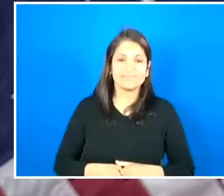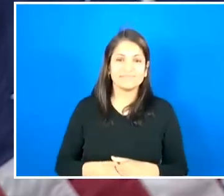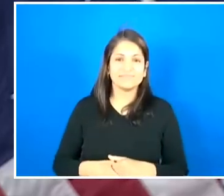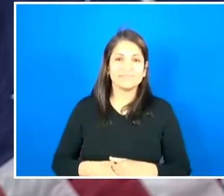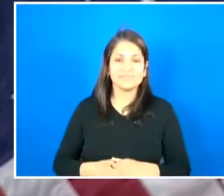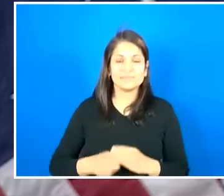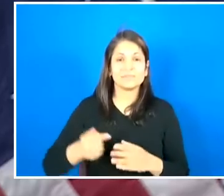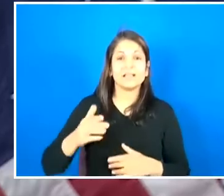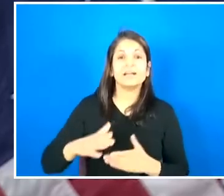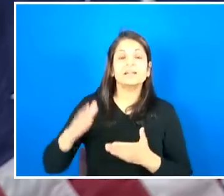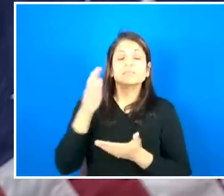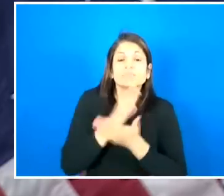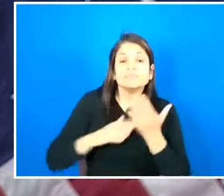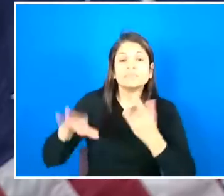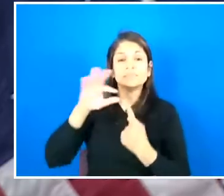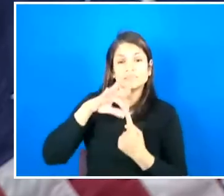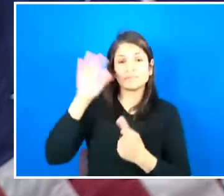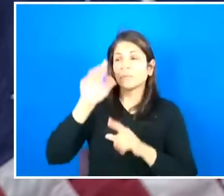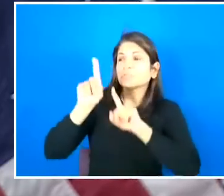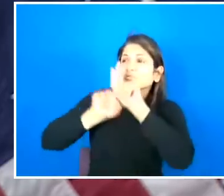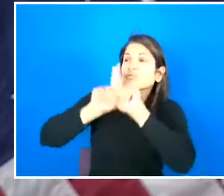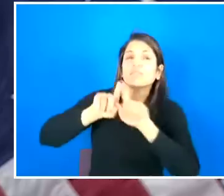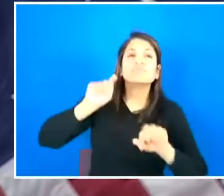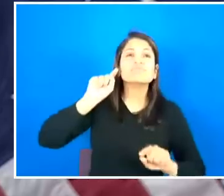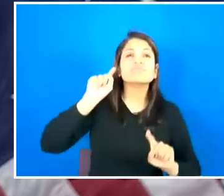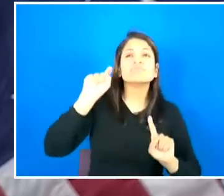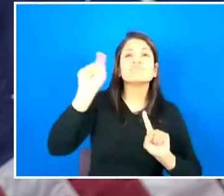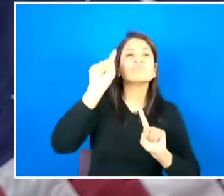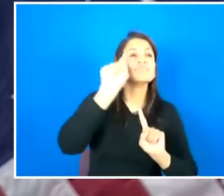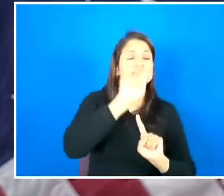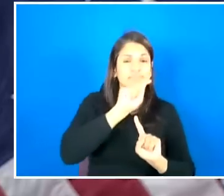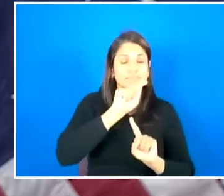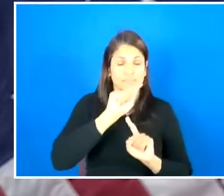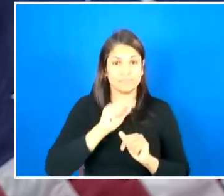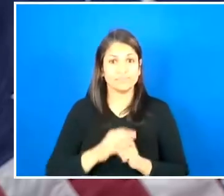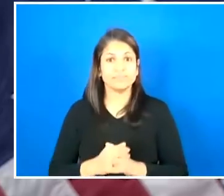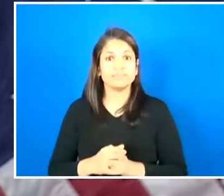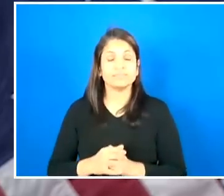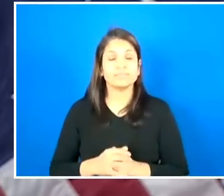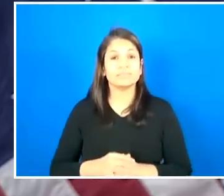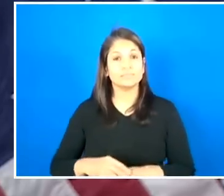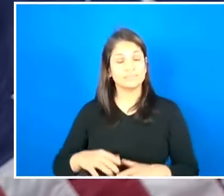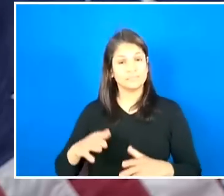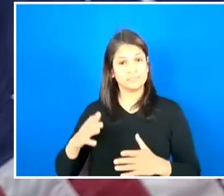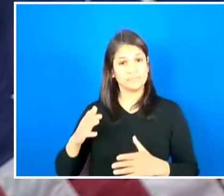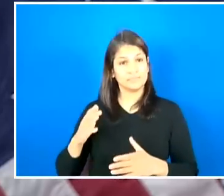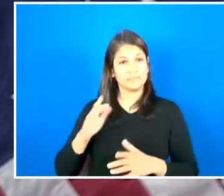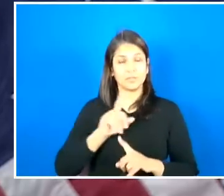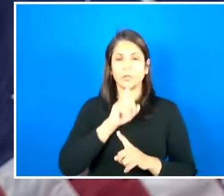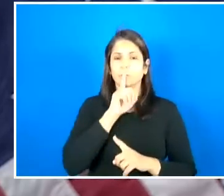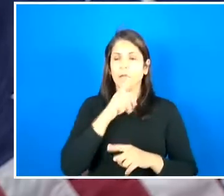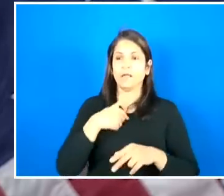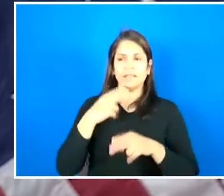AND YOU KNOW WHAT'S WONDERFUL? SOME OF THE OPPELEHO W WLIL BE THE SPECIAL STARS OF THIS GATHERING WILL BE